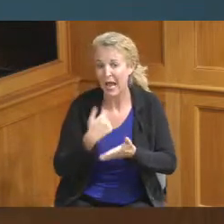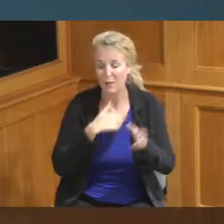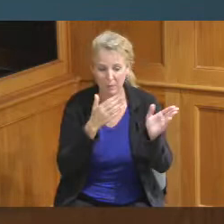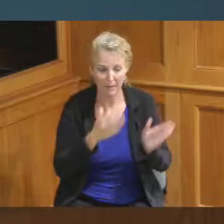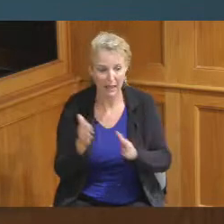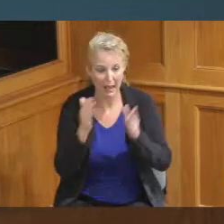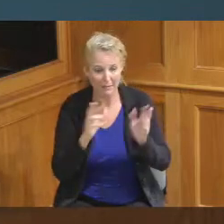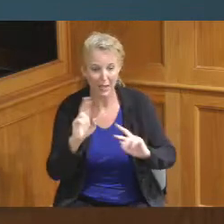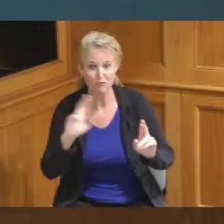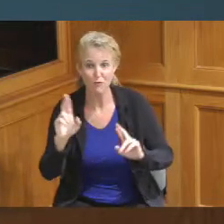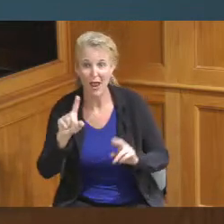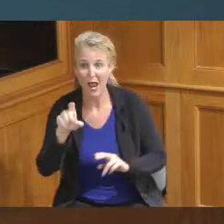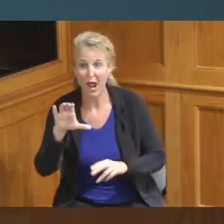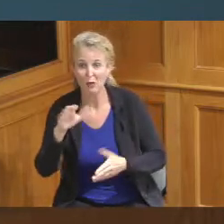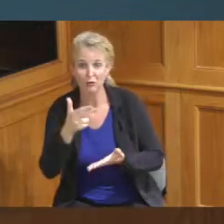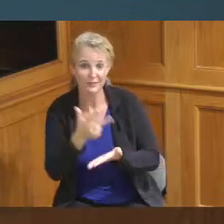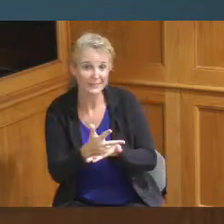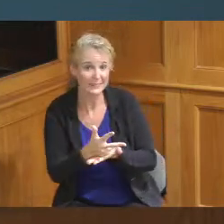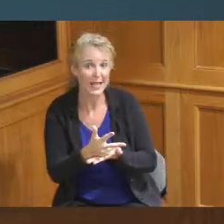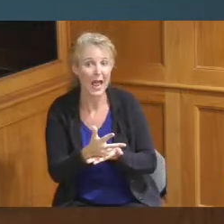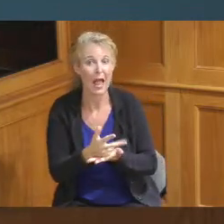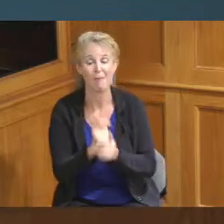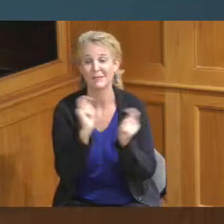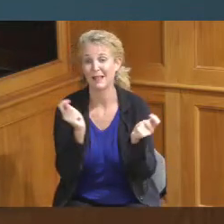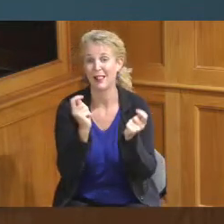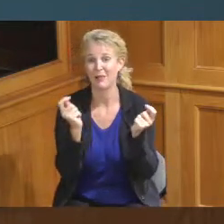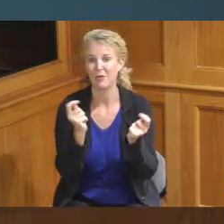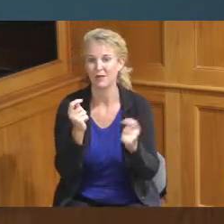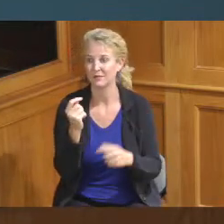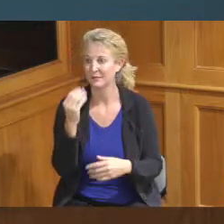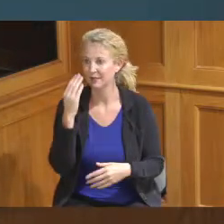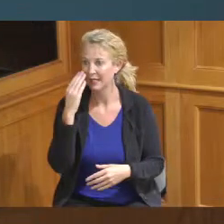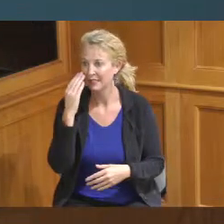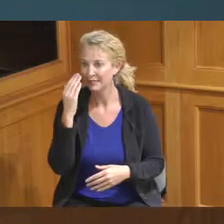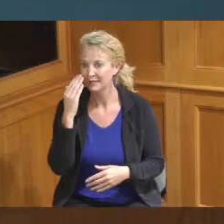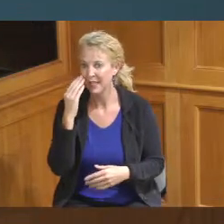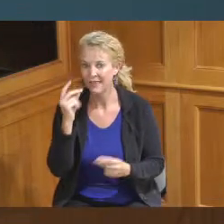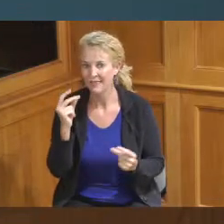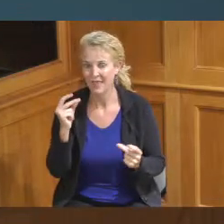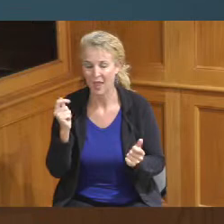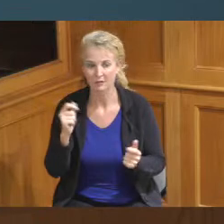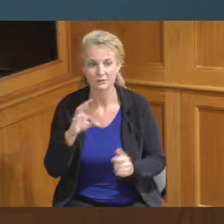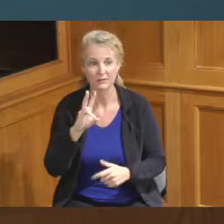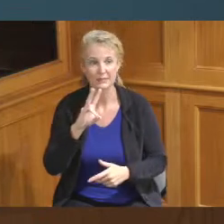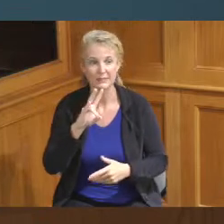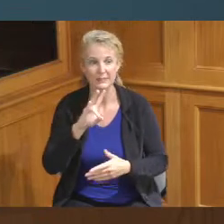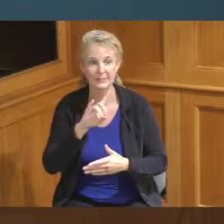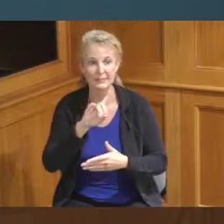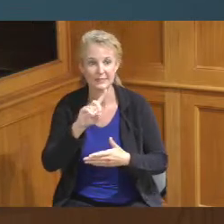ready for it but now we get a St I get you got 72 hours and it's out it doesn't give us time to even